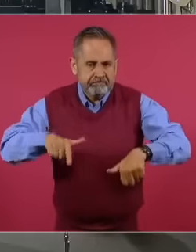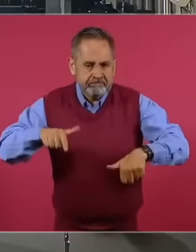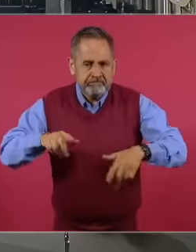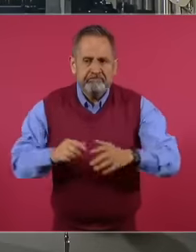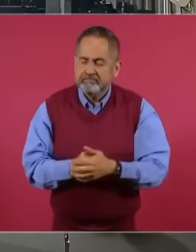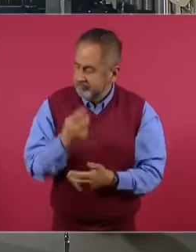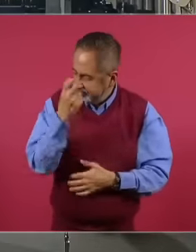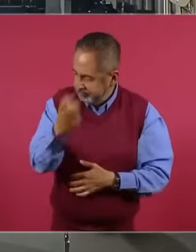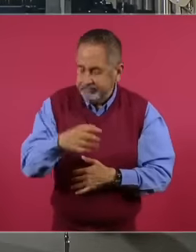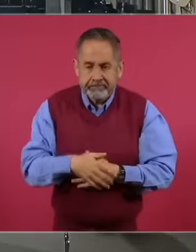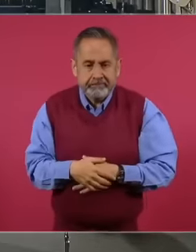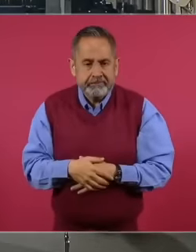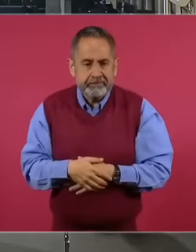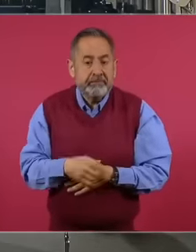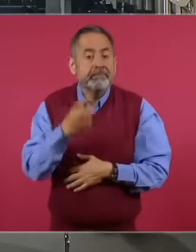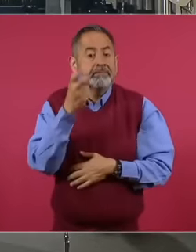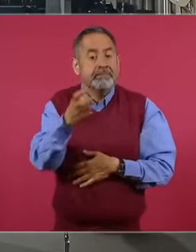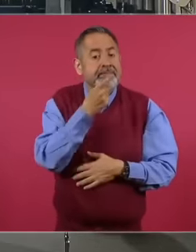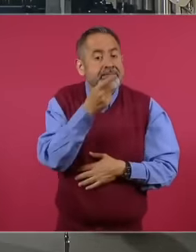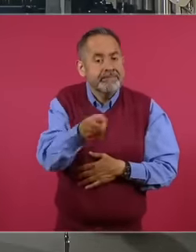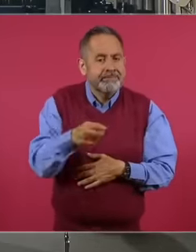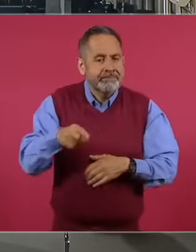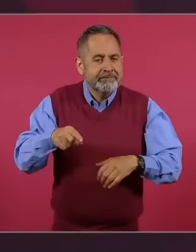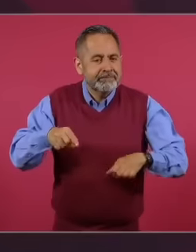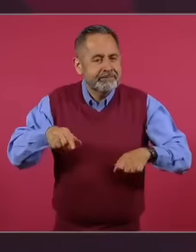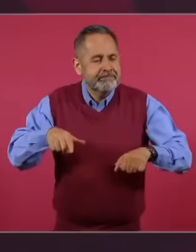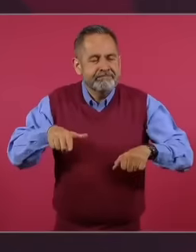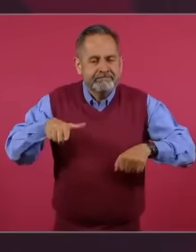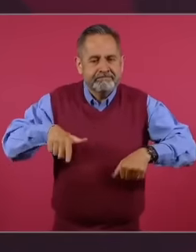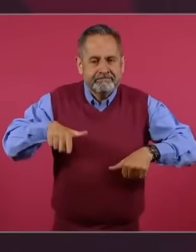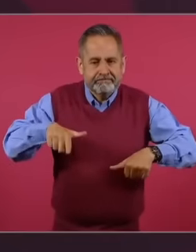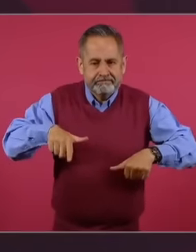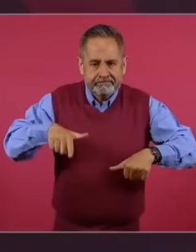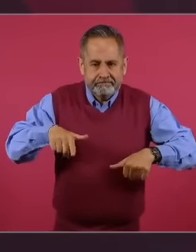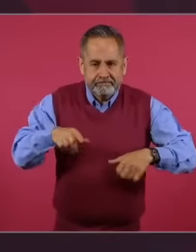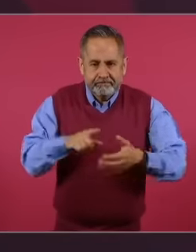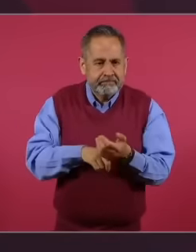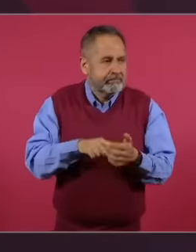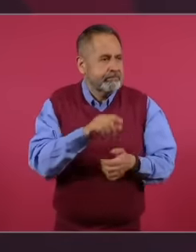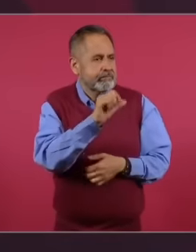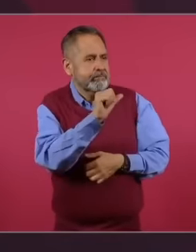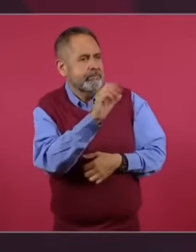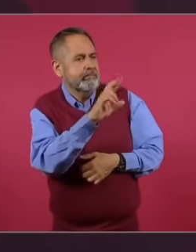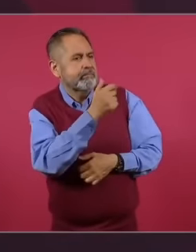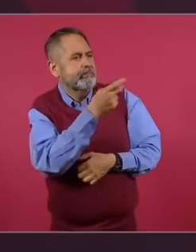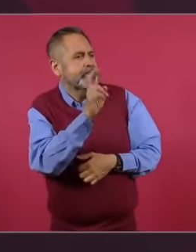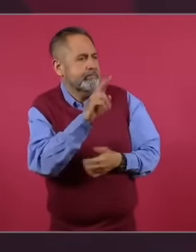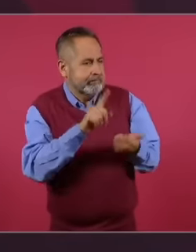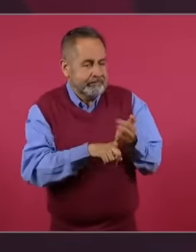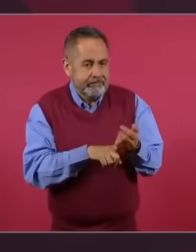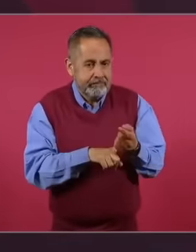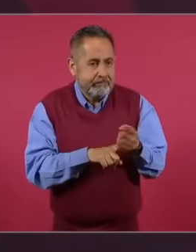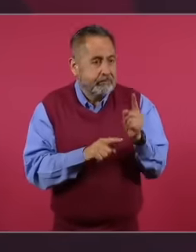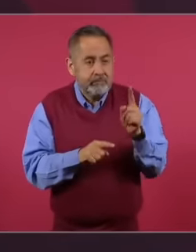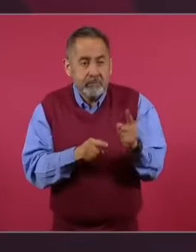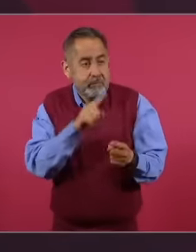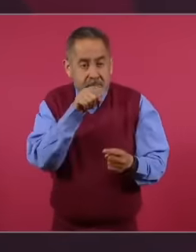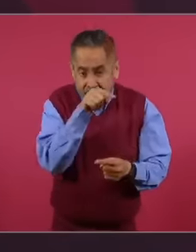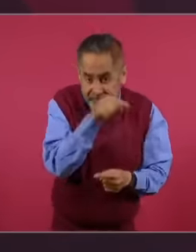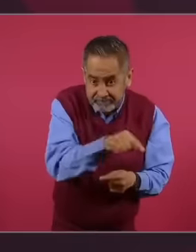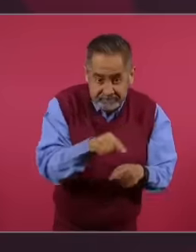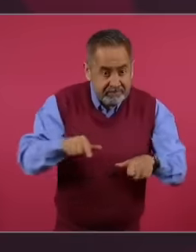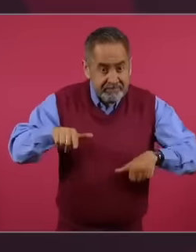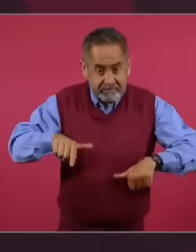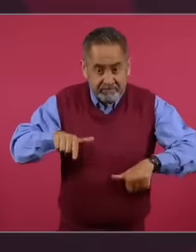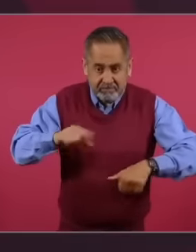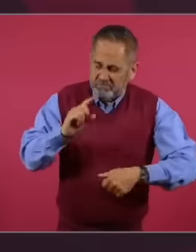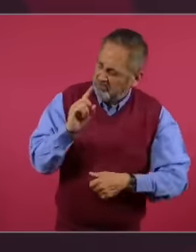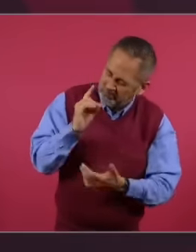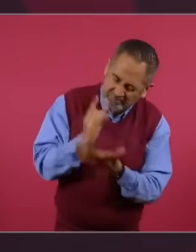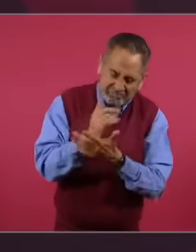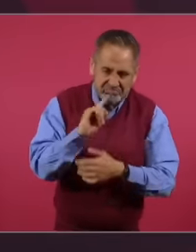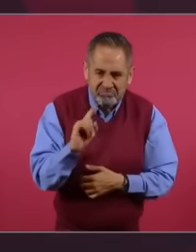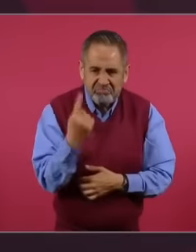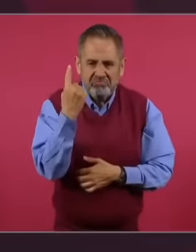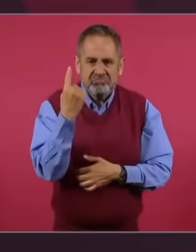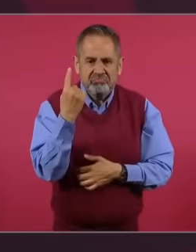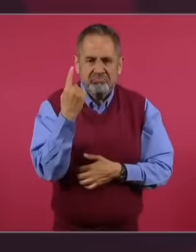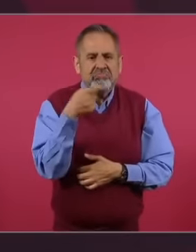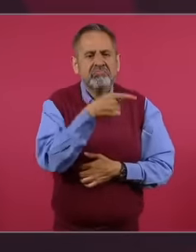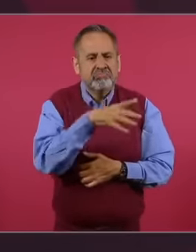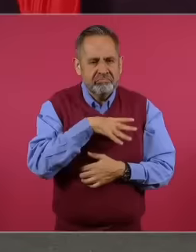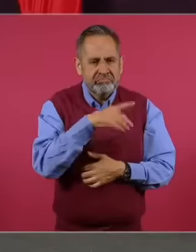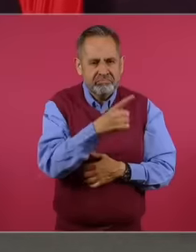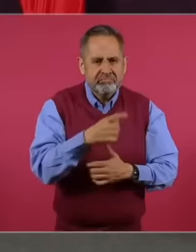there will be many openings but as there will be there will not be like this